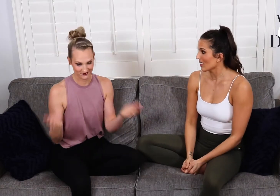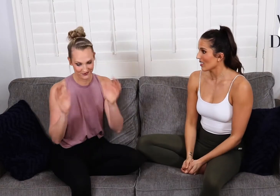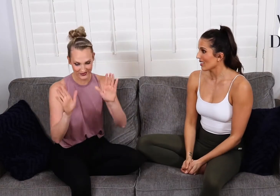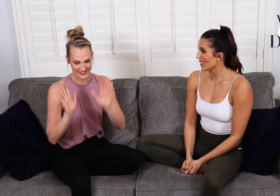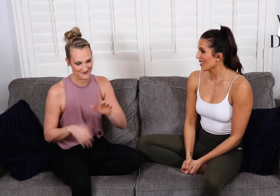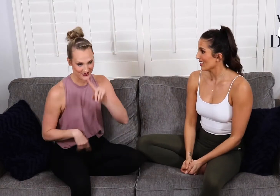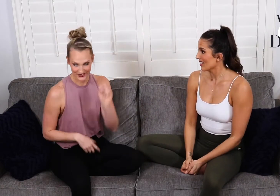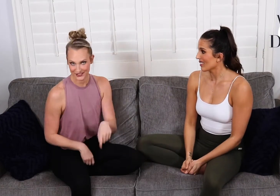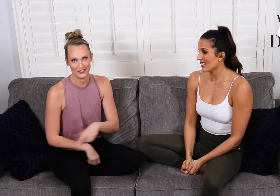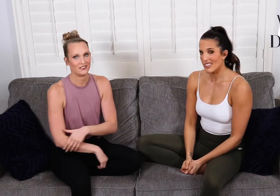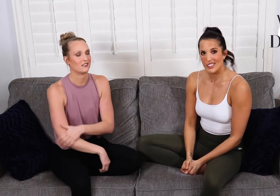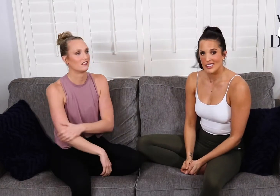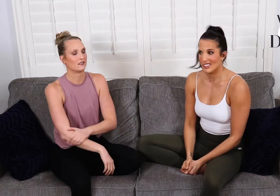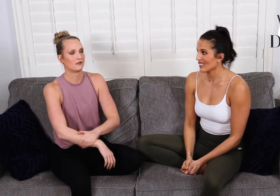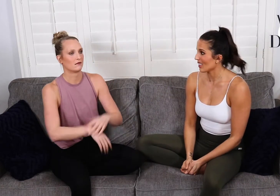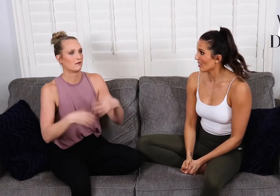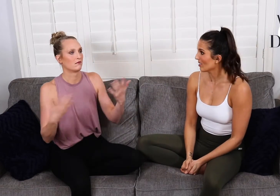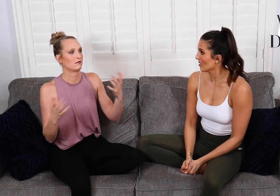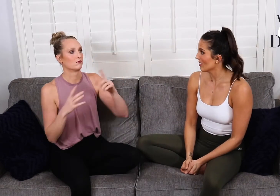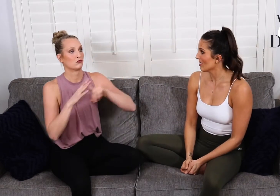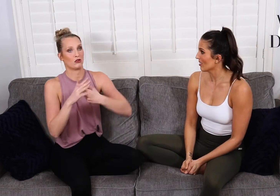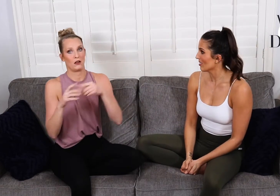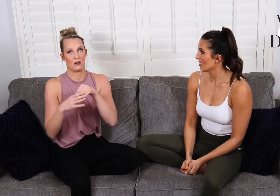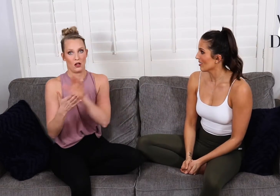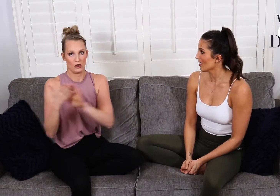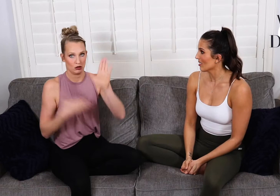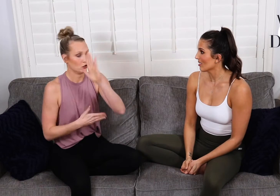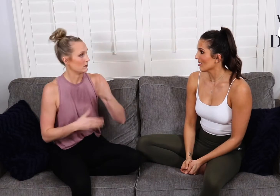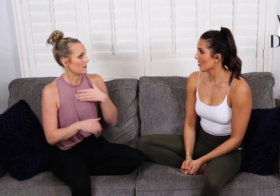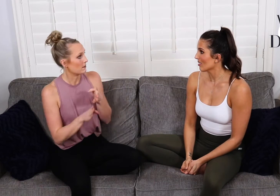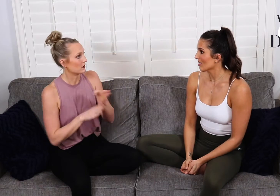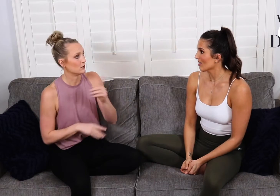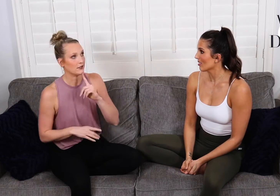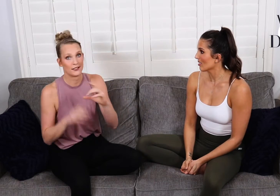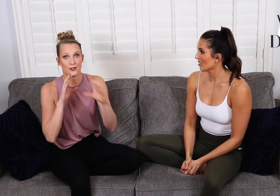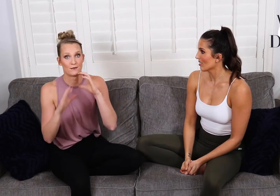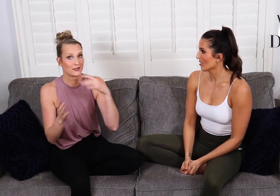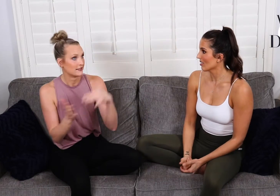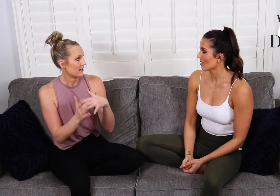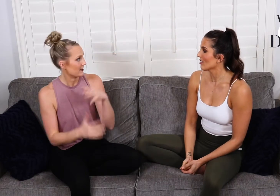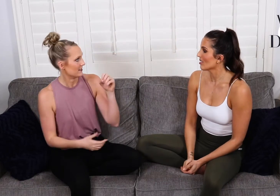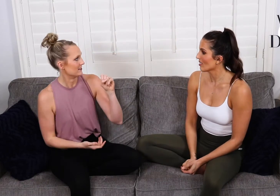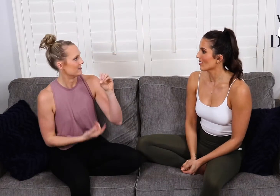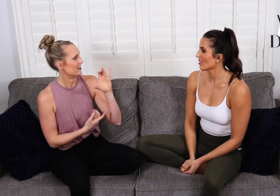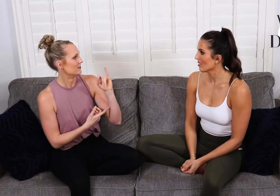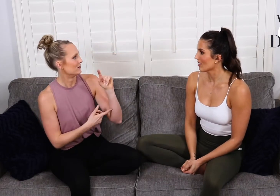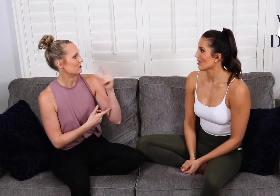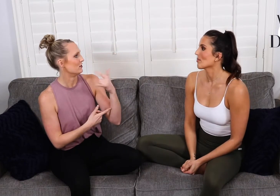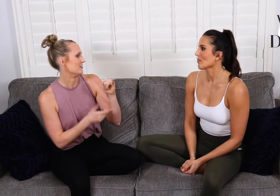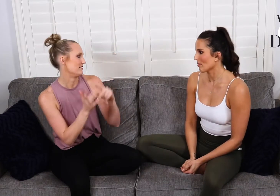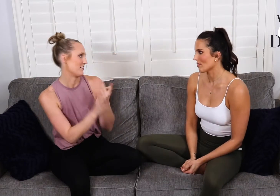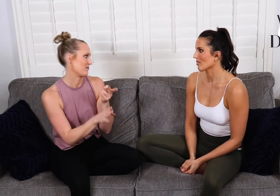Well, what a great question! In college, my major was communication studies and sociology.